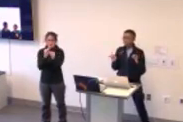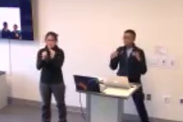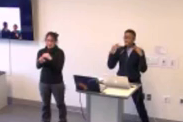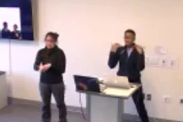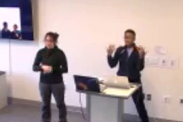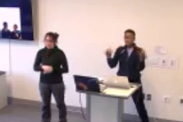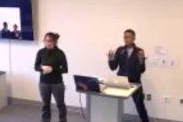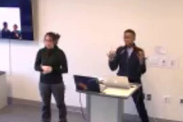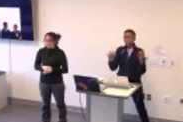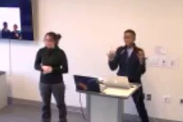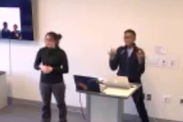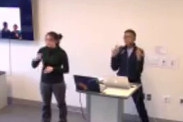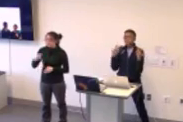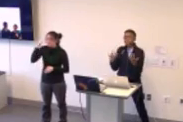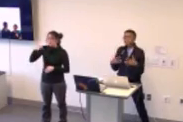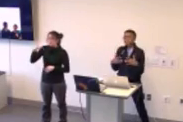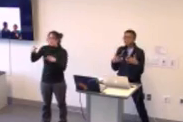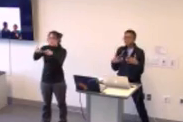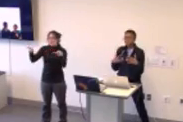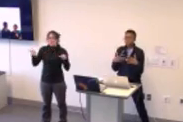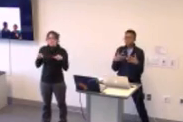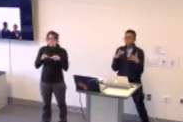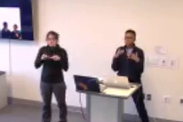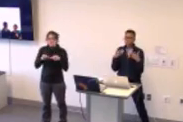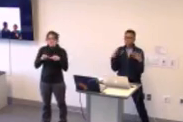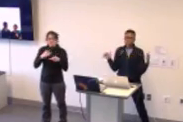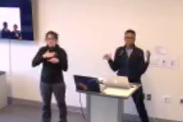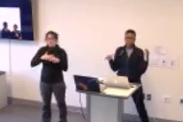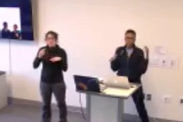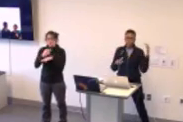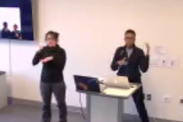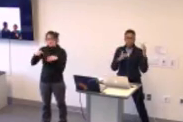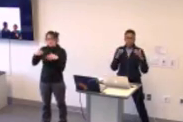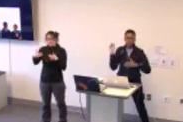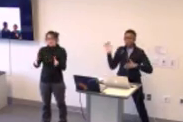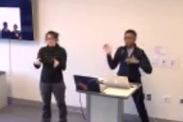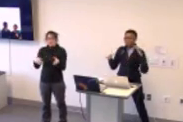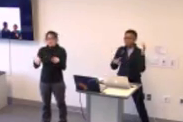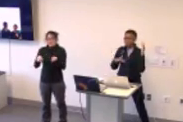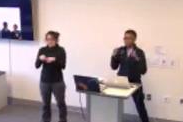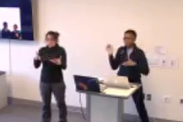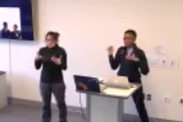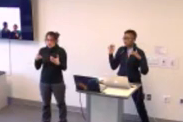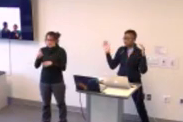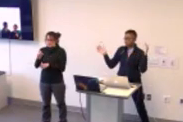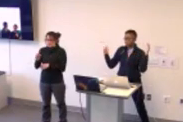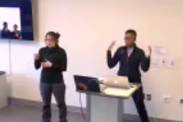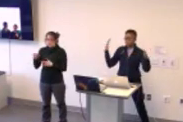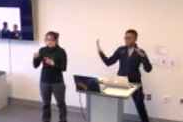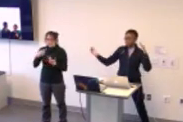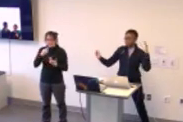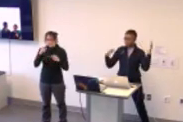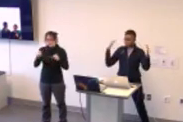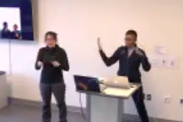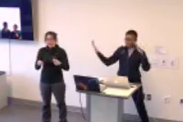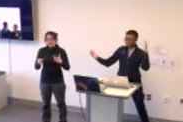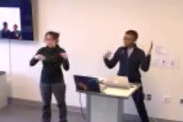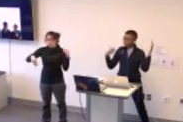In terms of this space, please feel free to use this space as you will. Disability justice says you're free to move through this space.